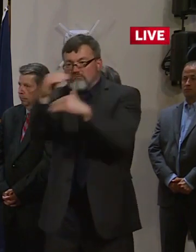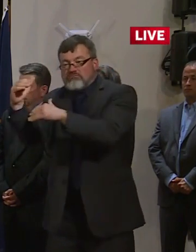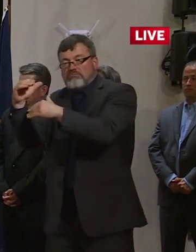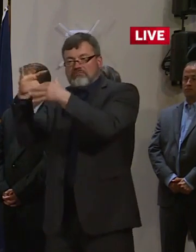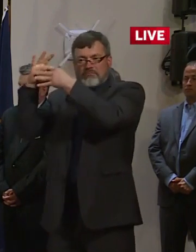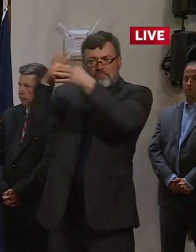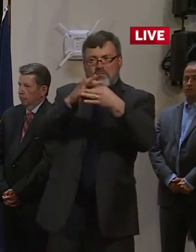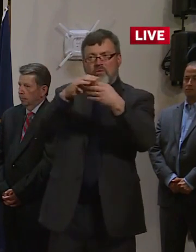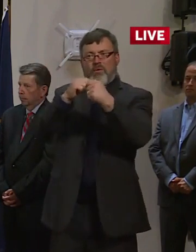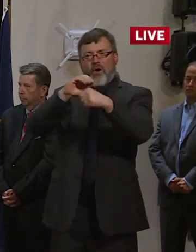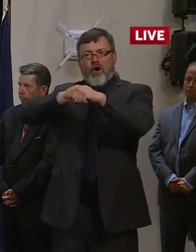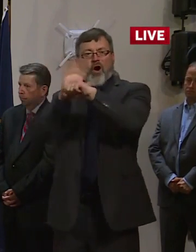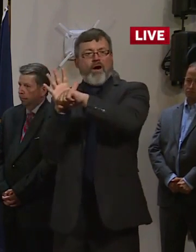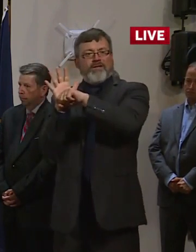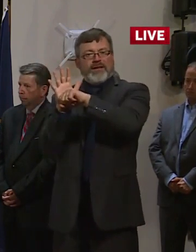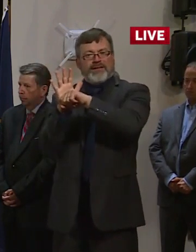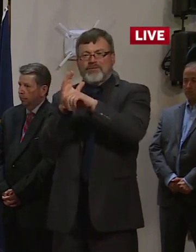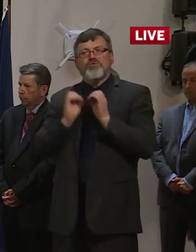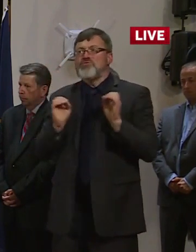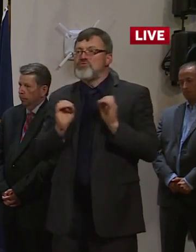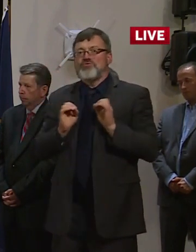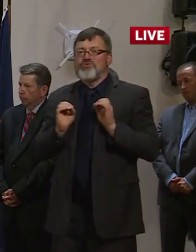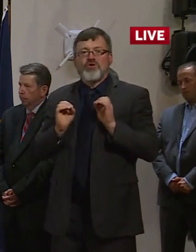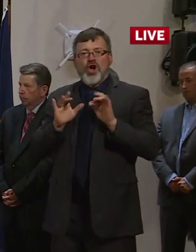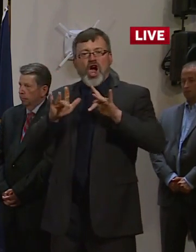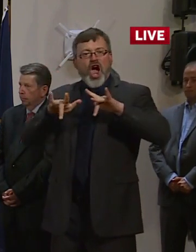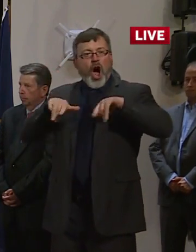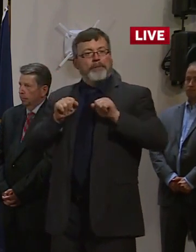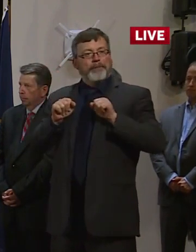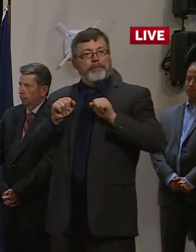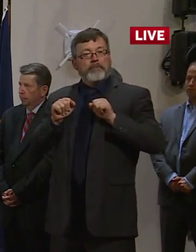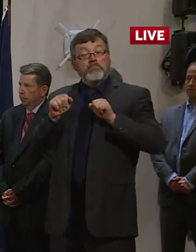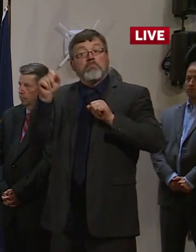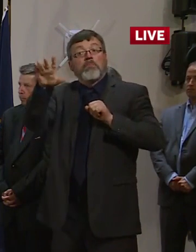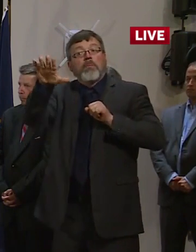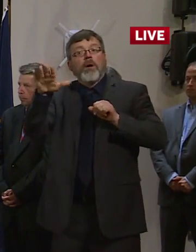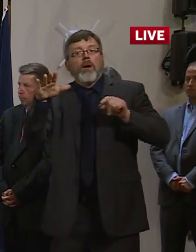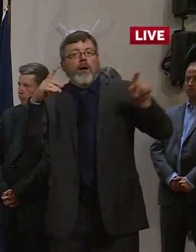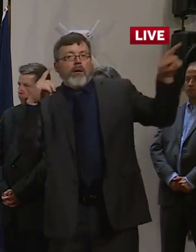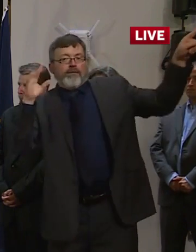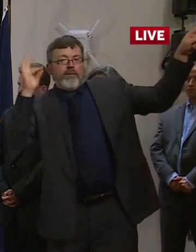THERE ARE NO LONGER ANY STATE COVID-19 RESTRICTIONS. NONE.